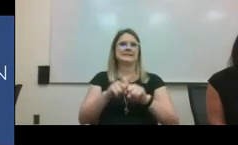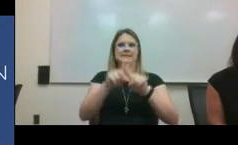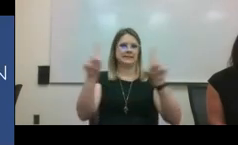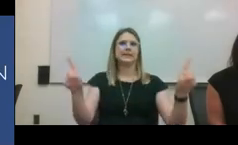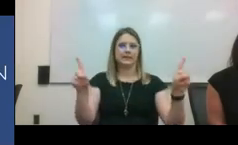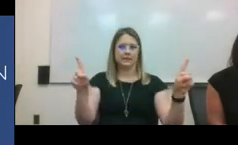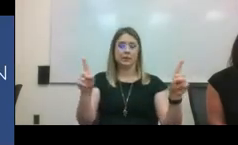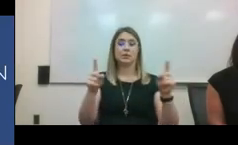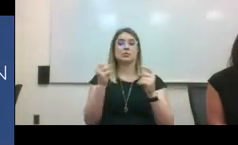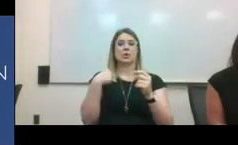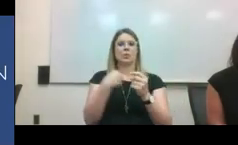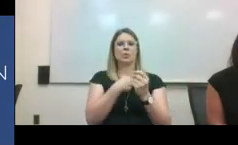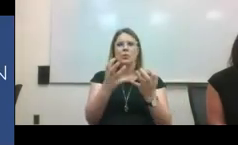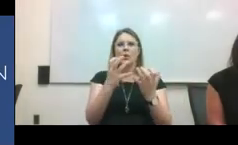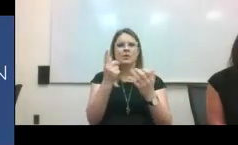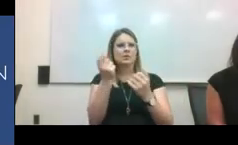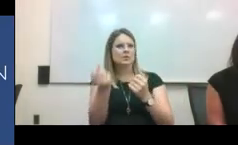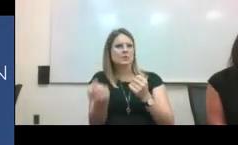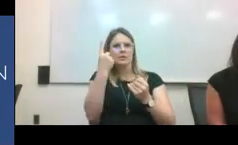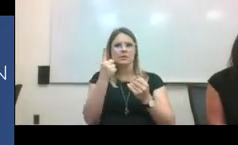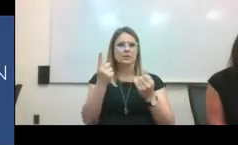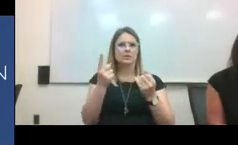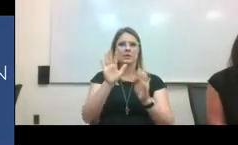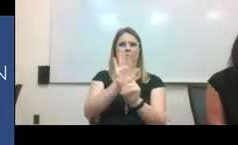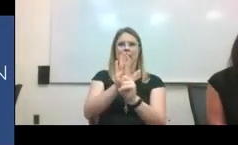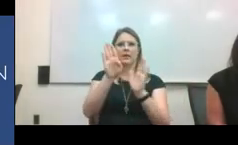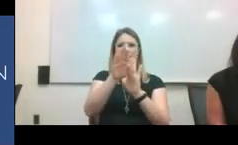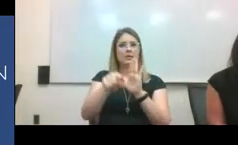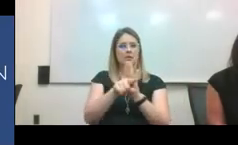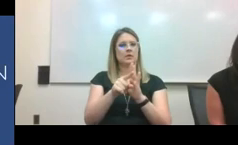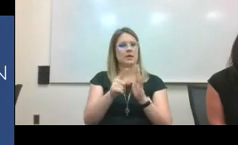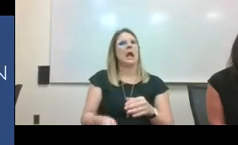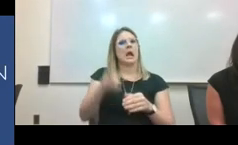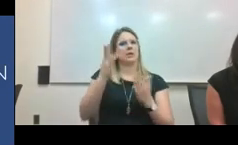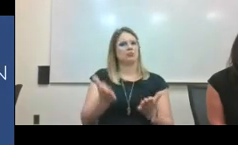So, we wanted to have a little bit of a picture. And I can't recommend that enough because it really does tell